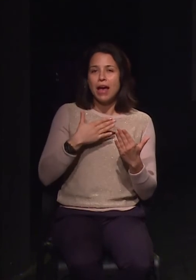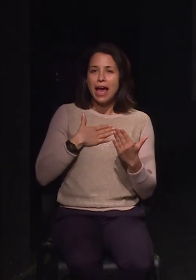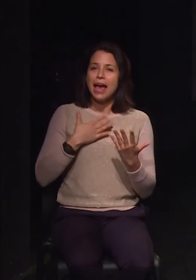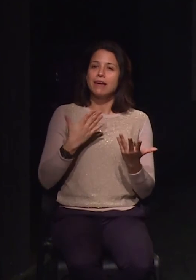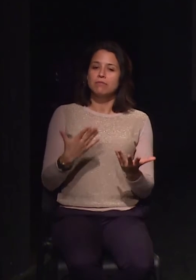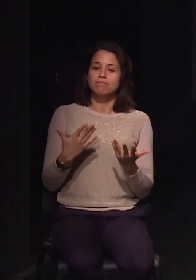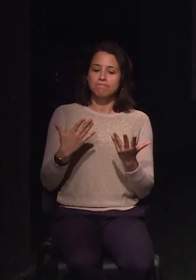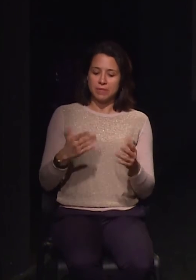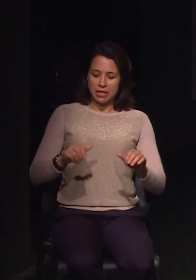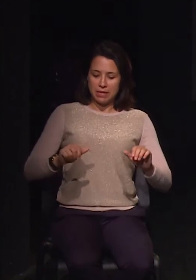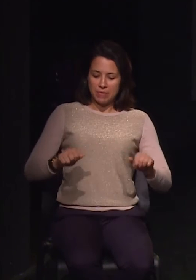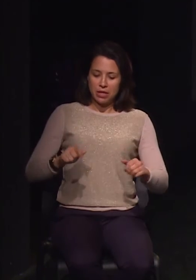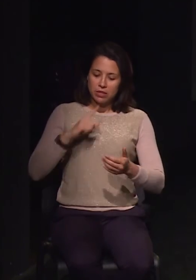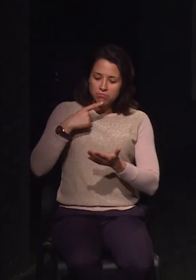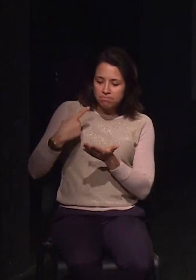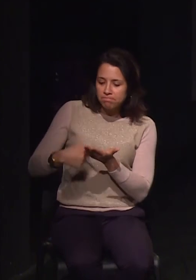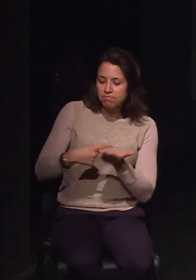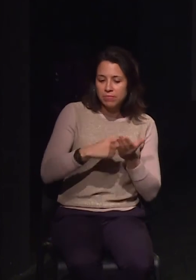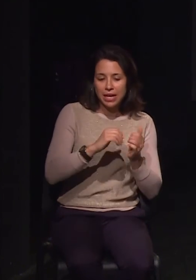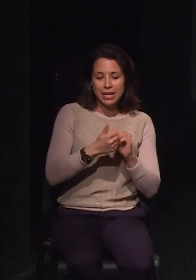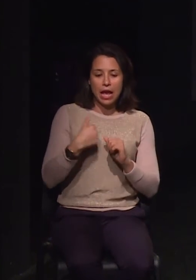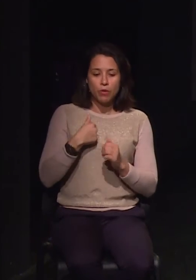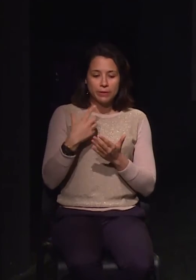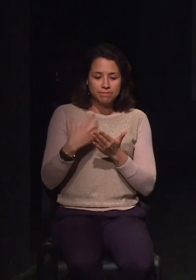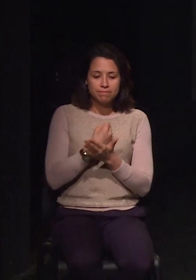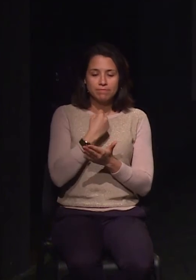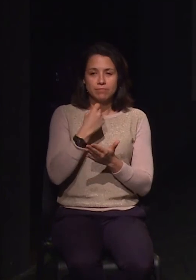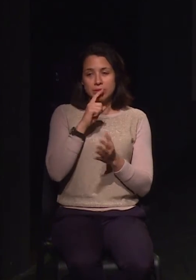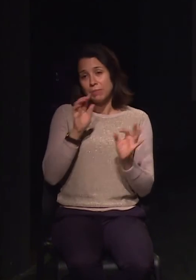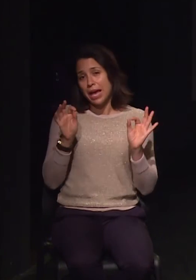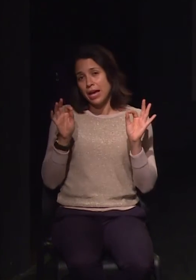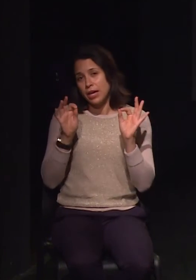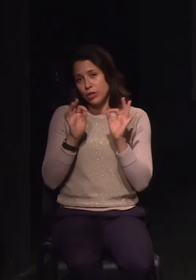And I think that that’s again particular to this time.